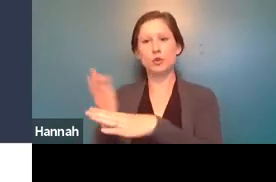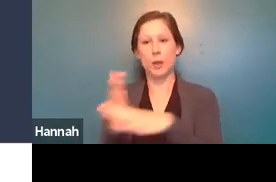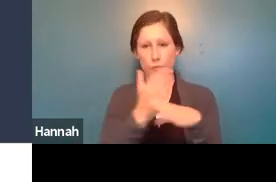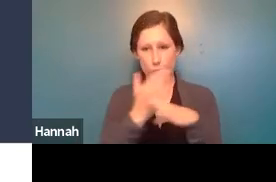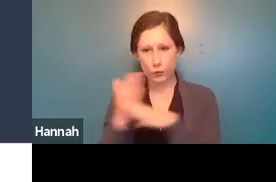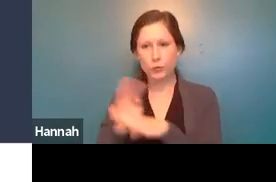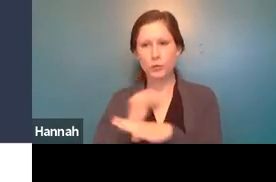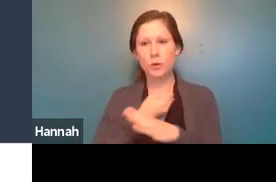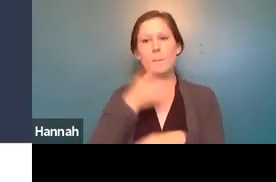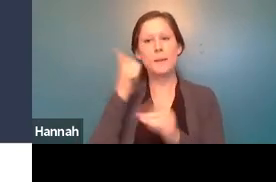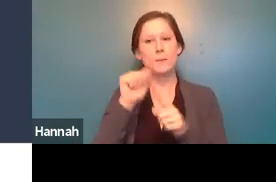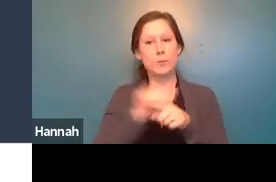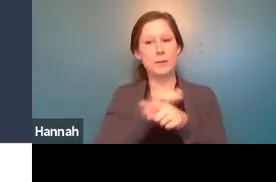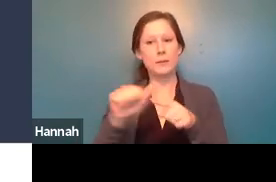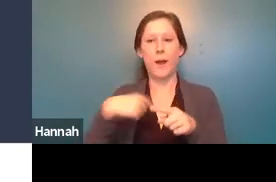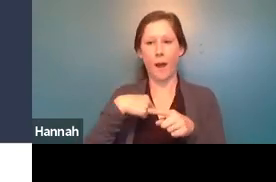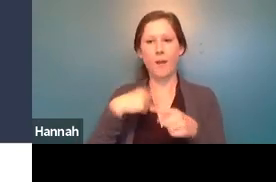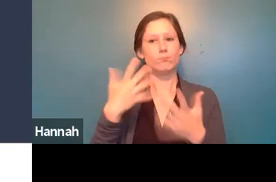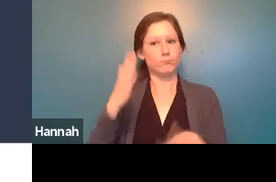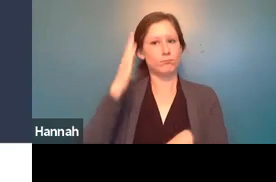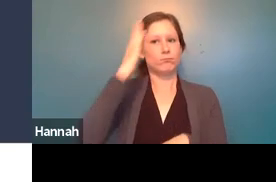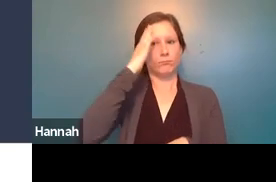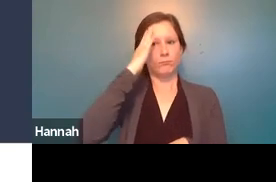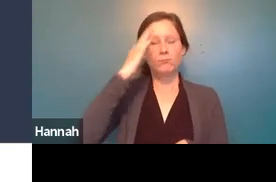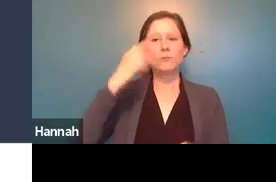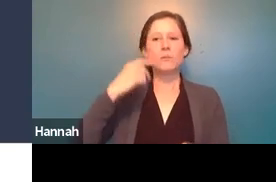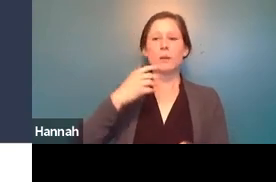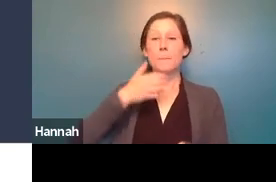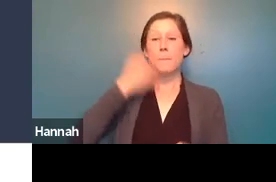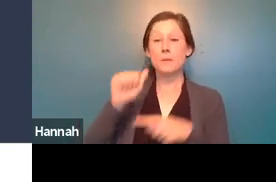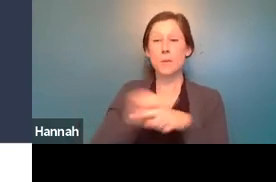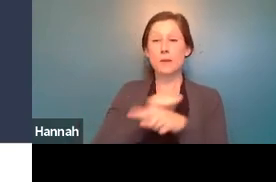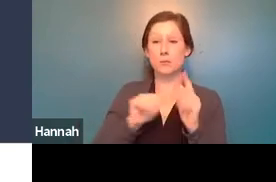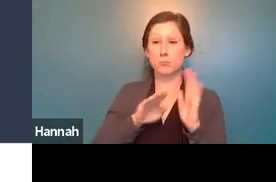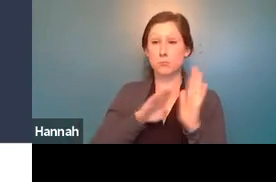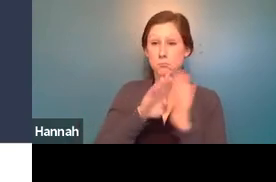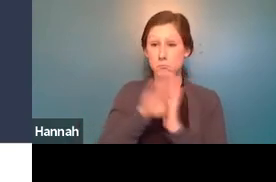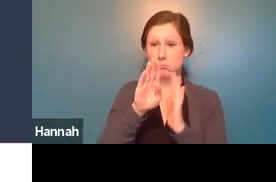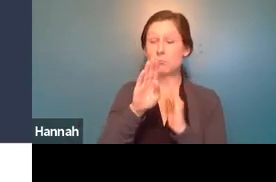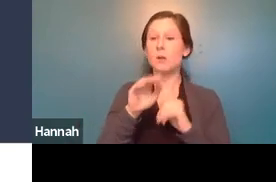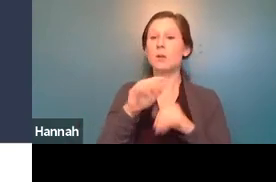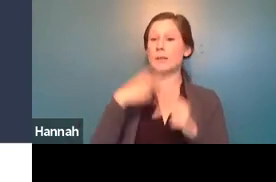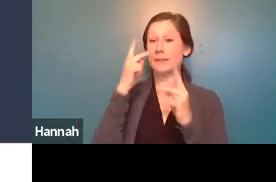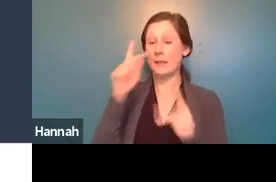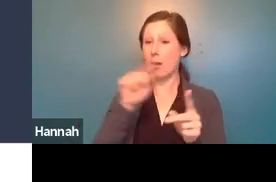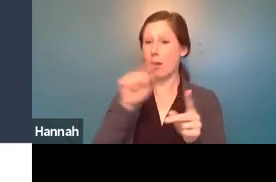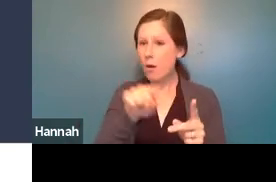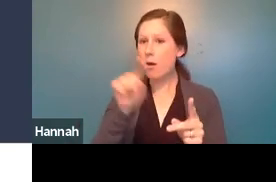absolutely certain that as best practices develop and as we see things that are working that many of us will